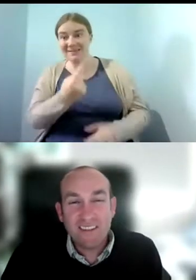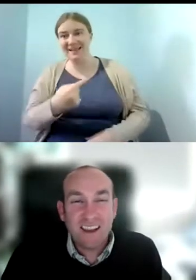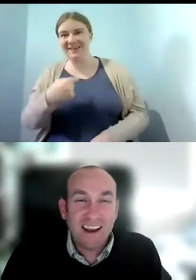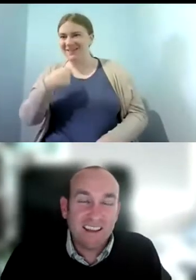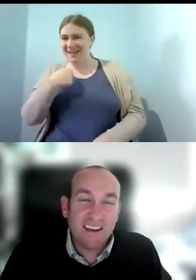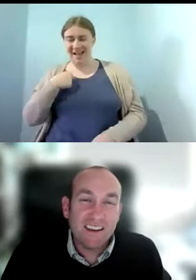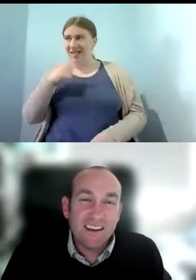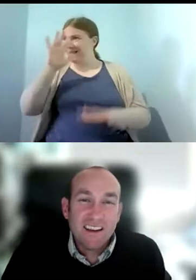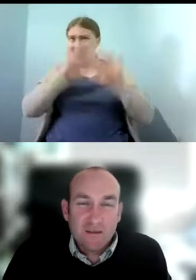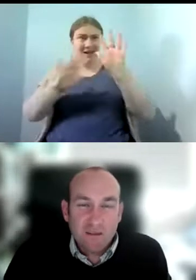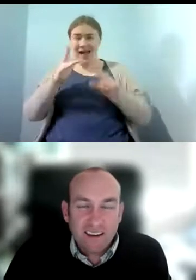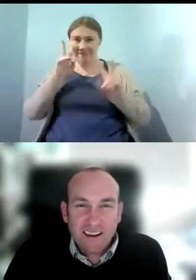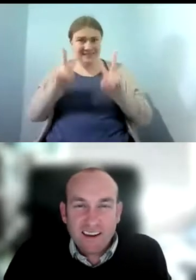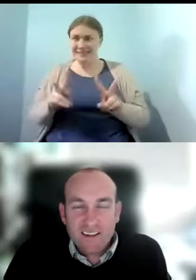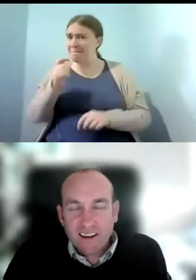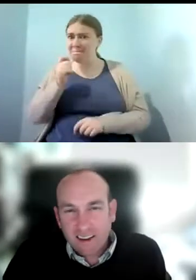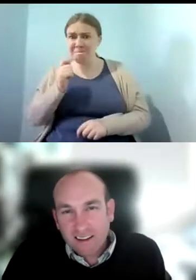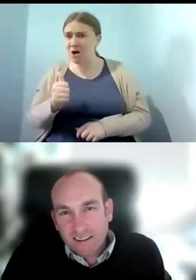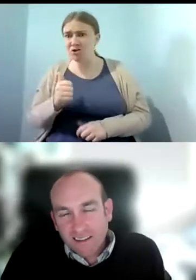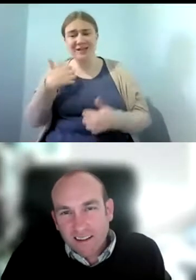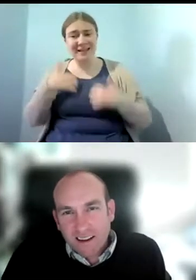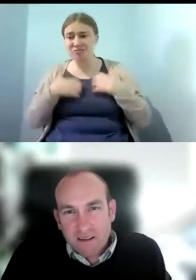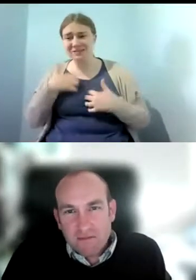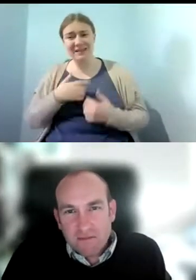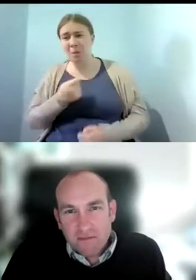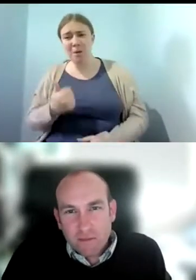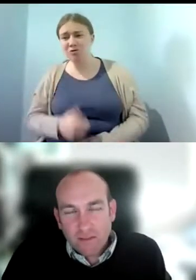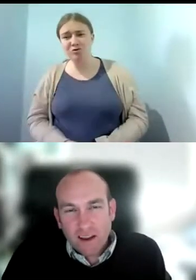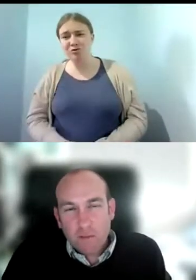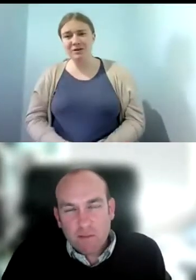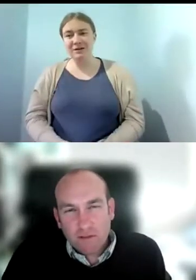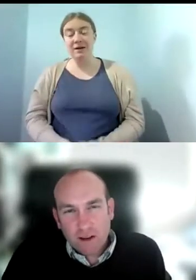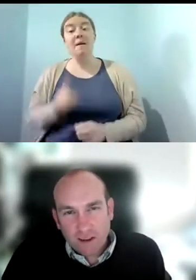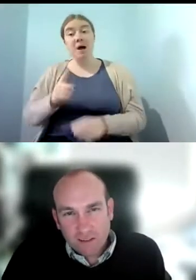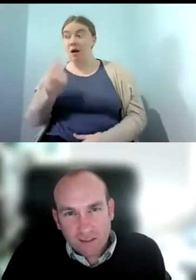seen anything particularly interesting um but i've seen other people's photos so